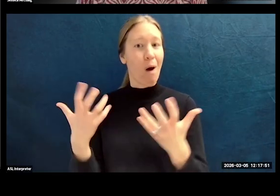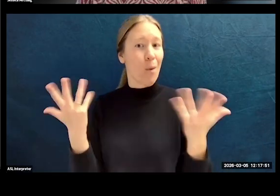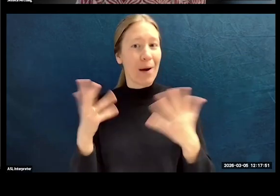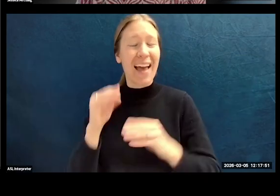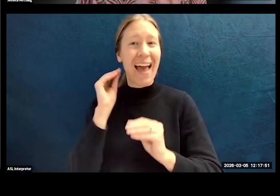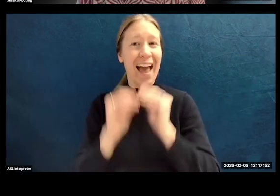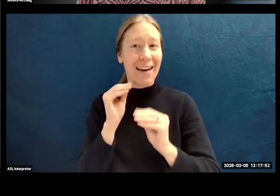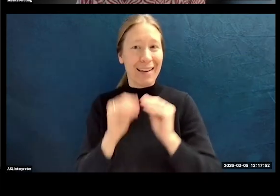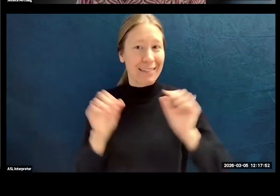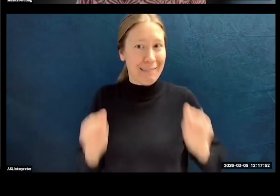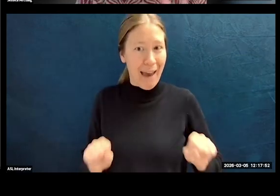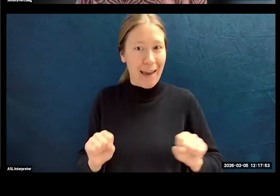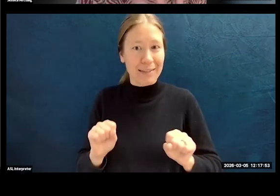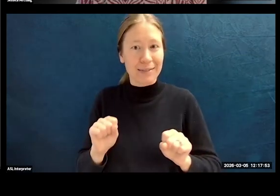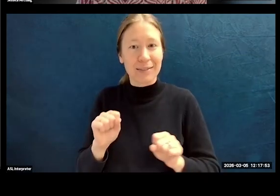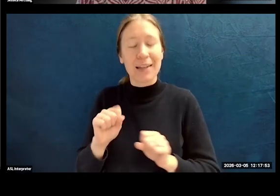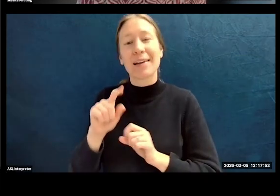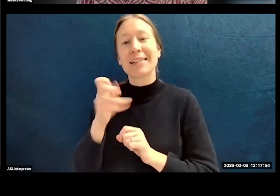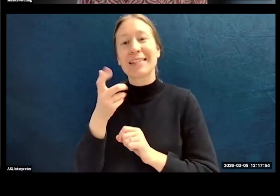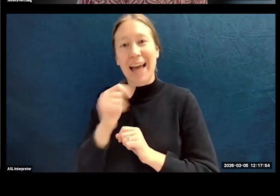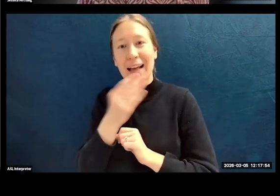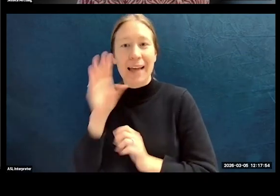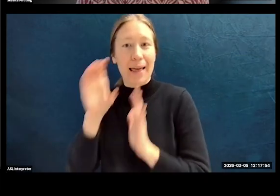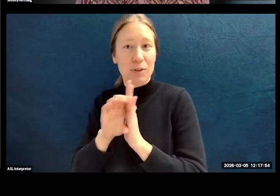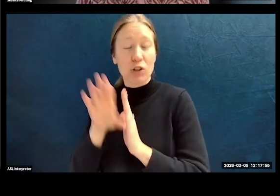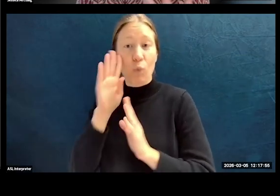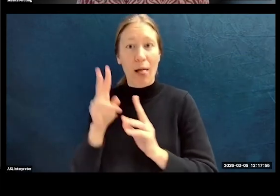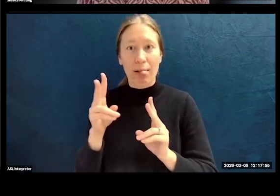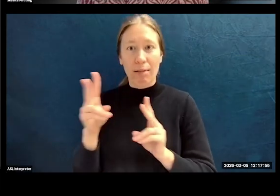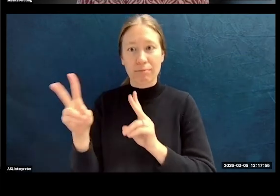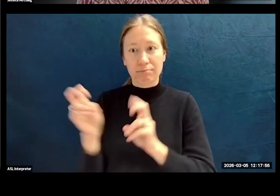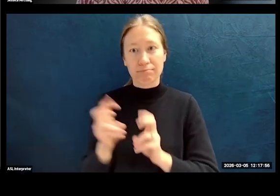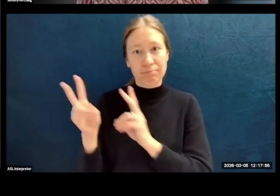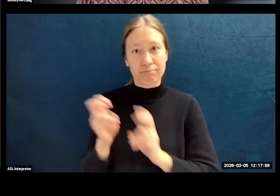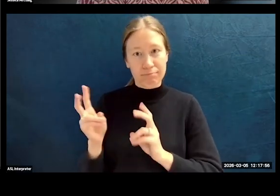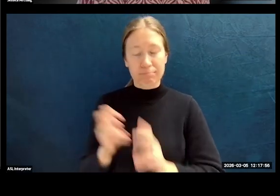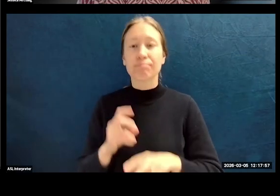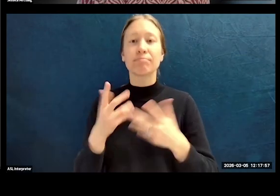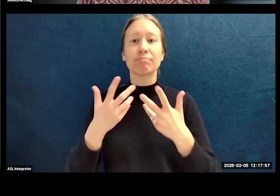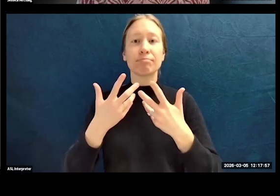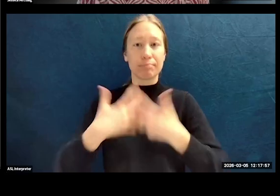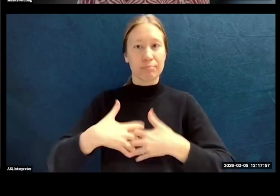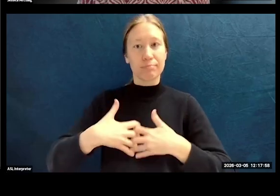This is going to pull out machine readable content, and in some cases it will also allow you to make edits